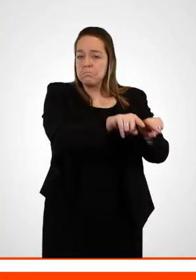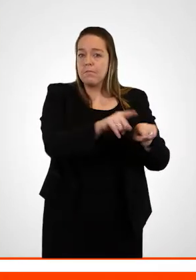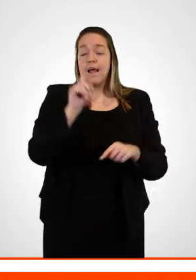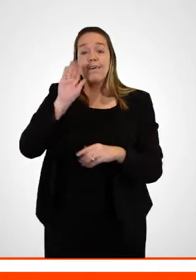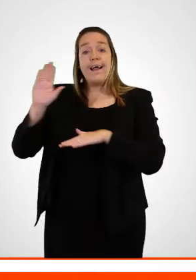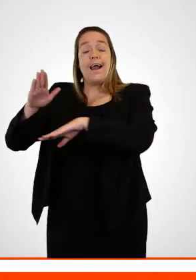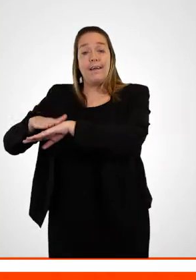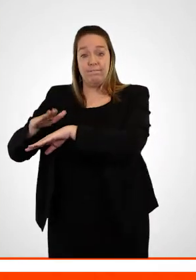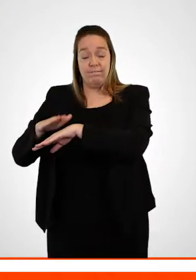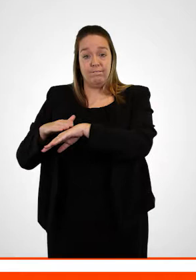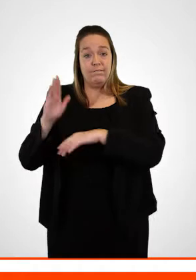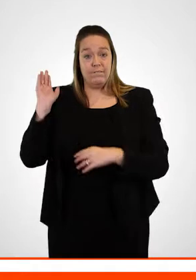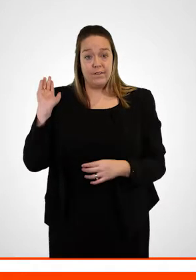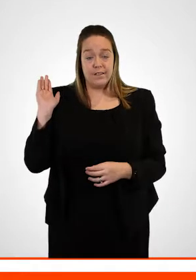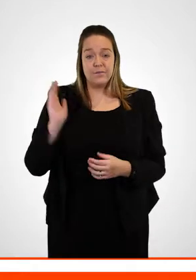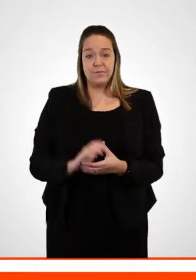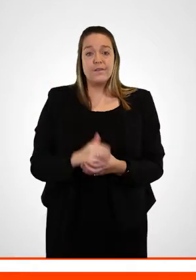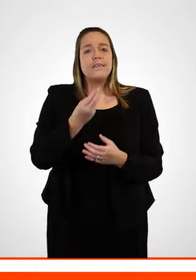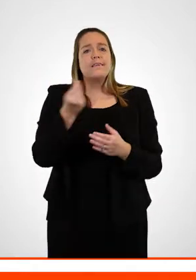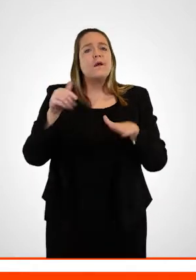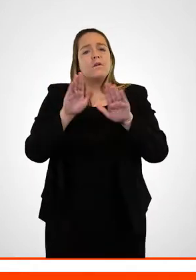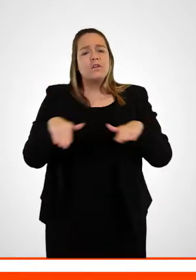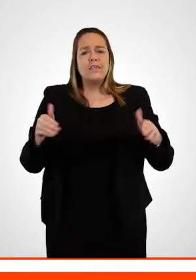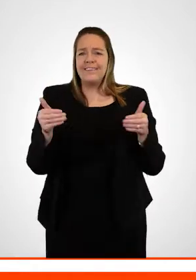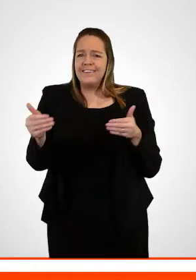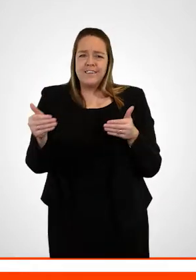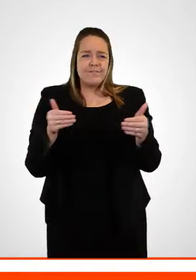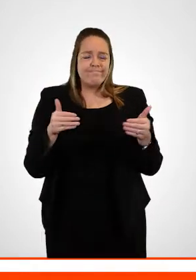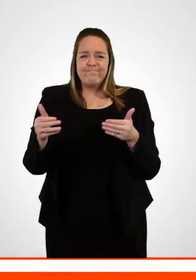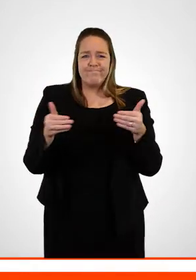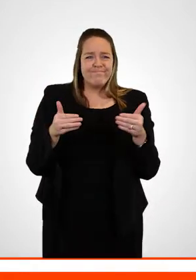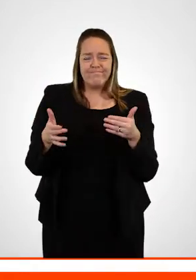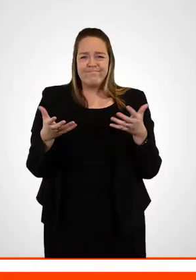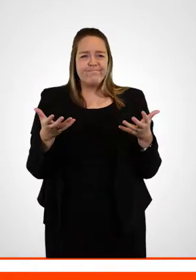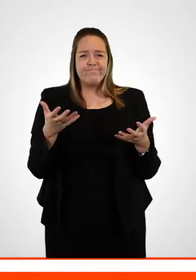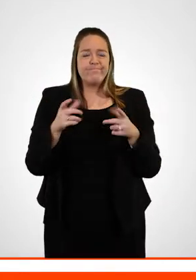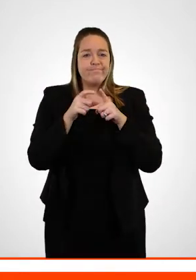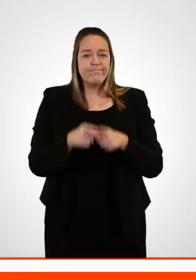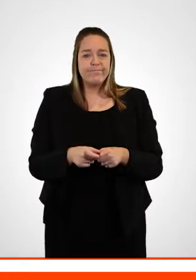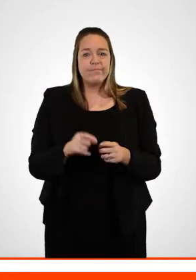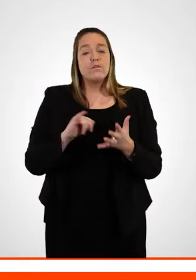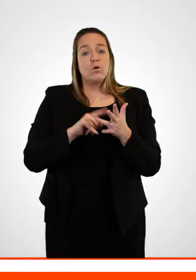But if you look to the left of the screen, you see that some of these kids are really struggling. And that's where, in terms of looking at these kids